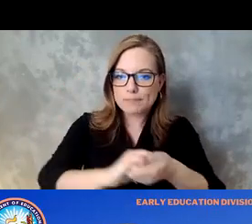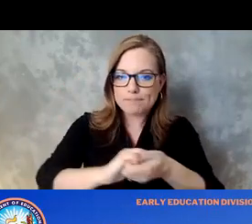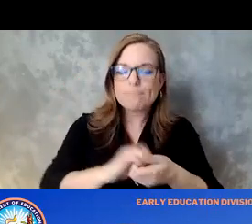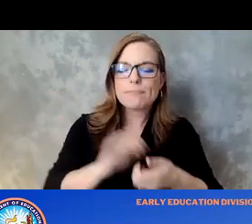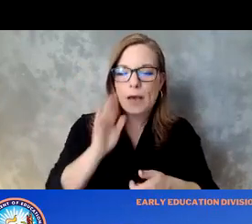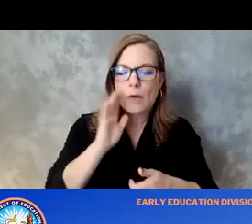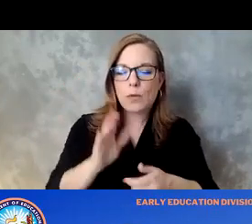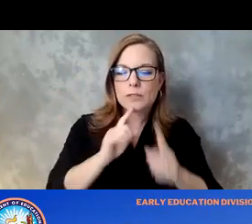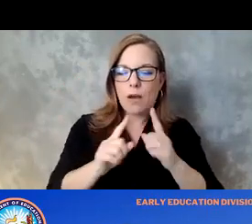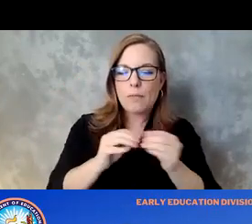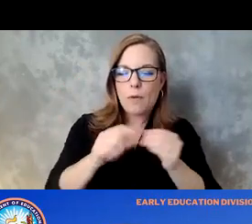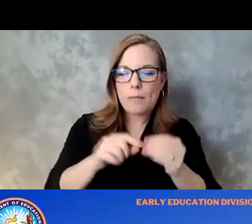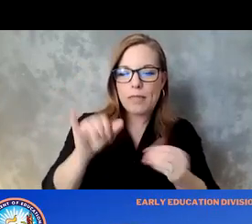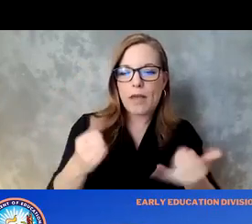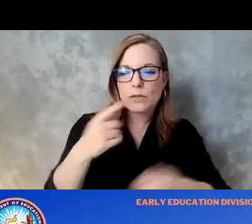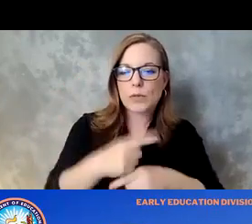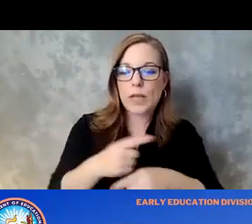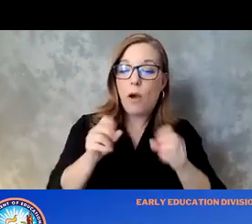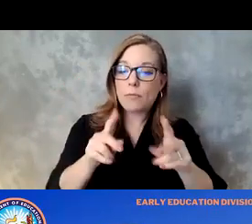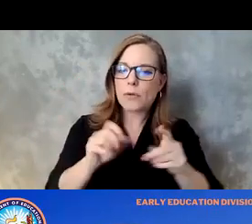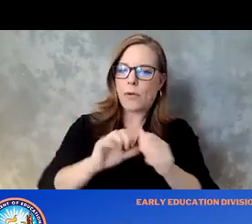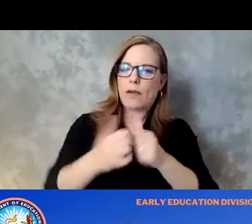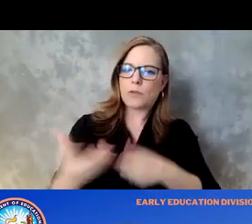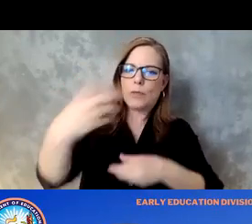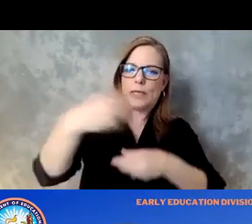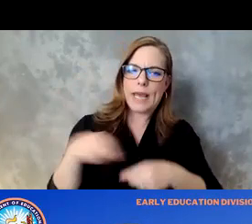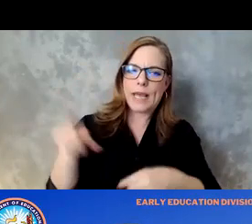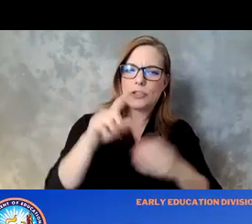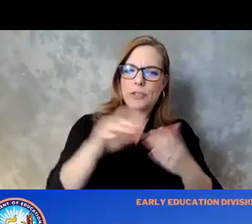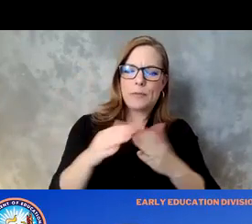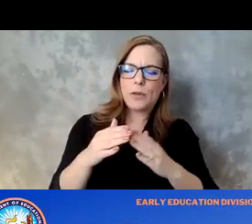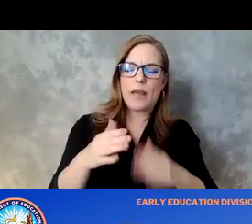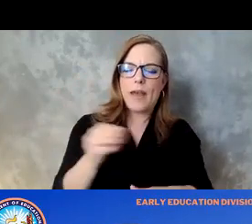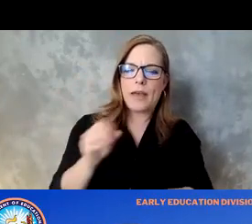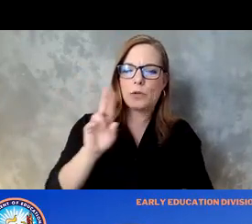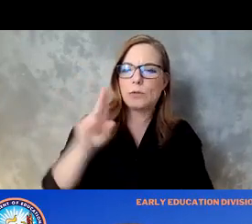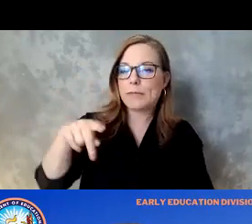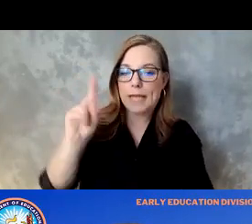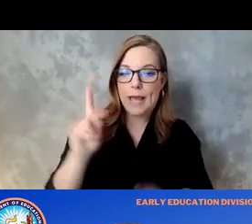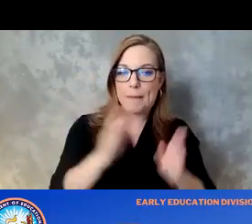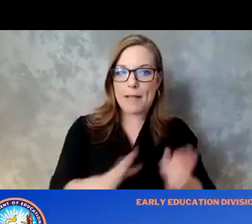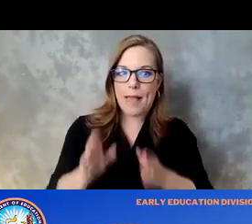opportunities to engage communities in UPK planning. And then for Focus Area E and I